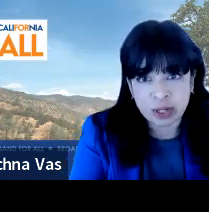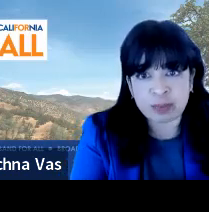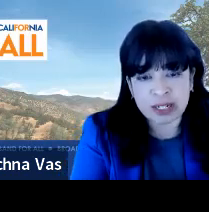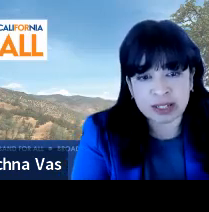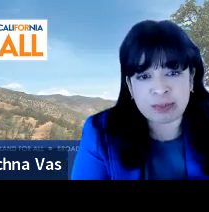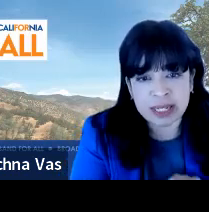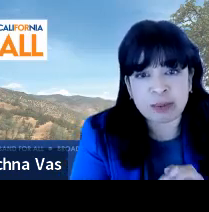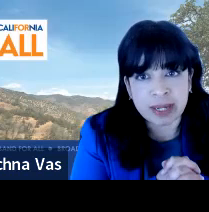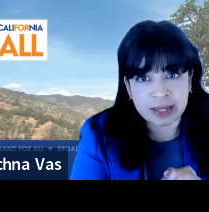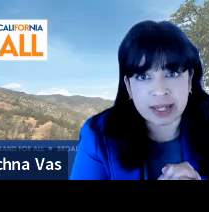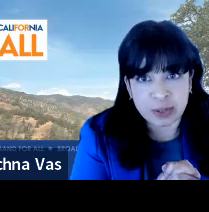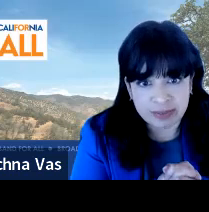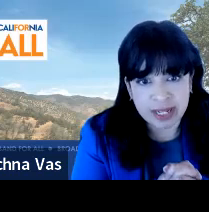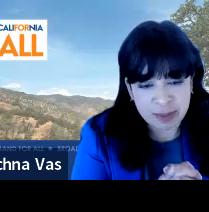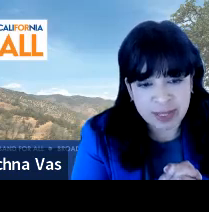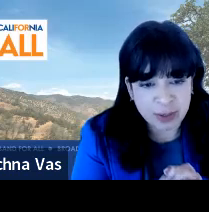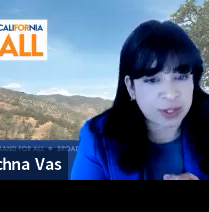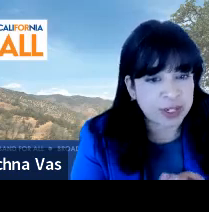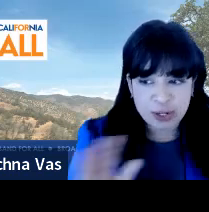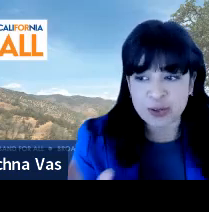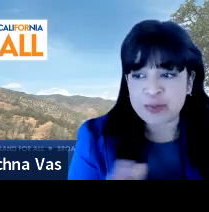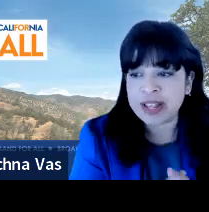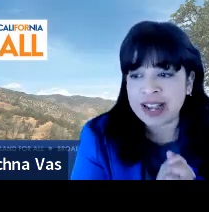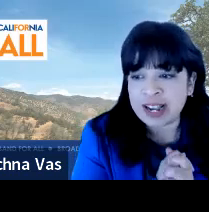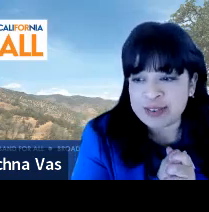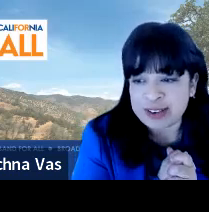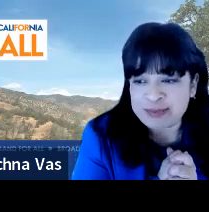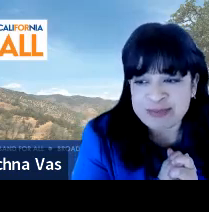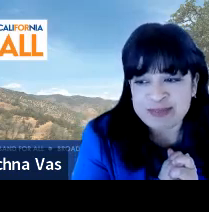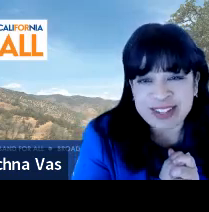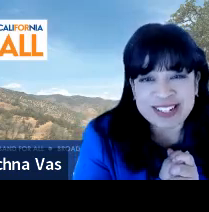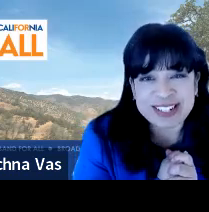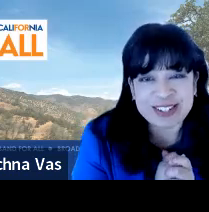you all meet on the meetup and you have that happy hour. So I've made my pitch, looking